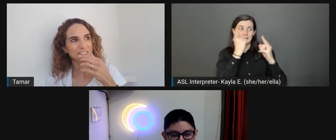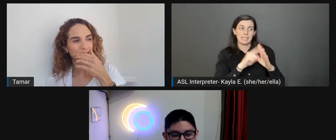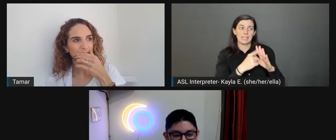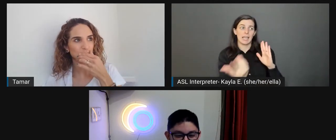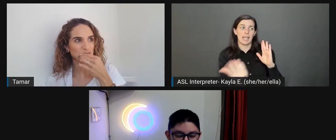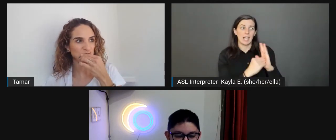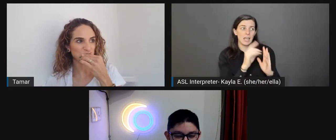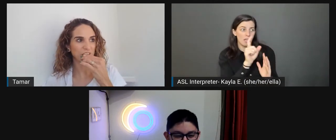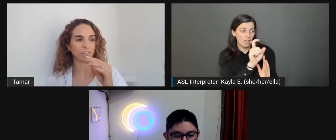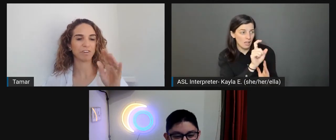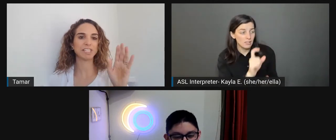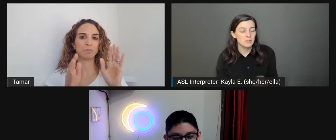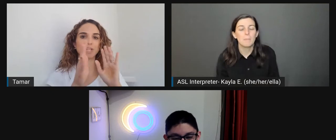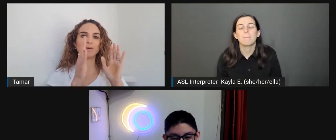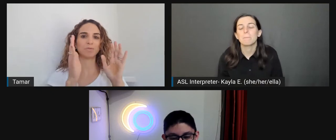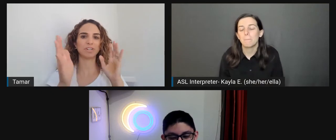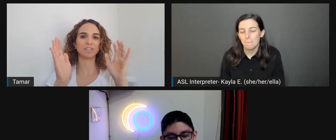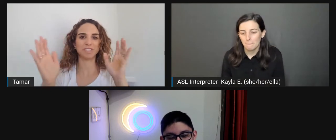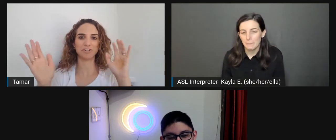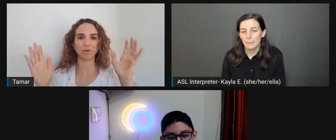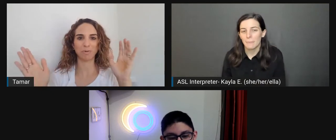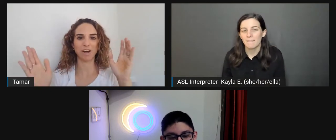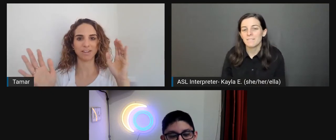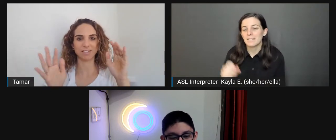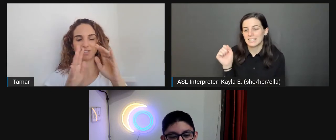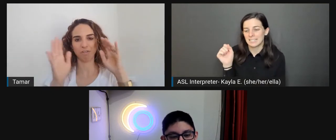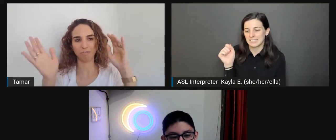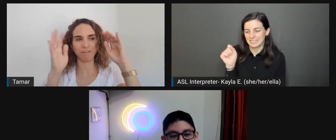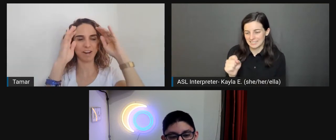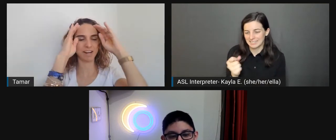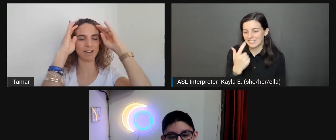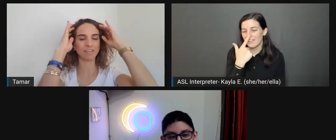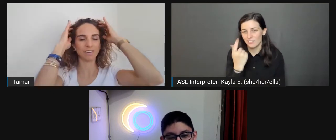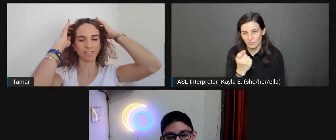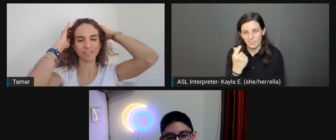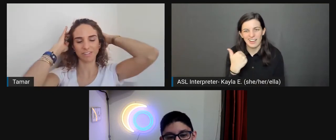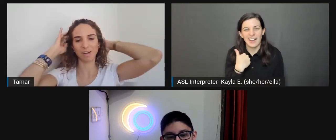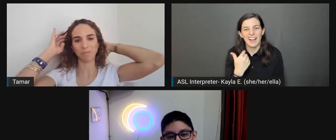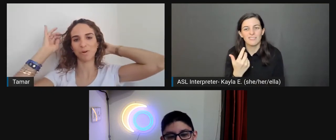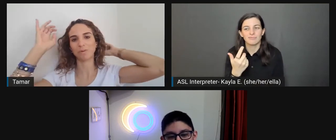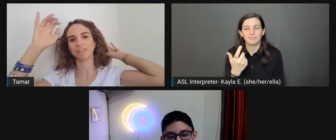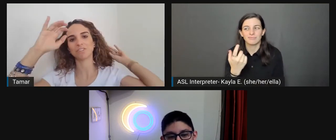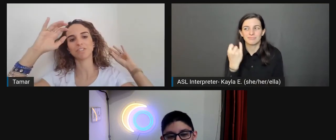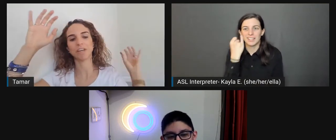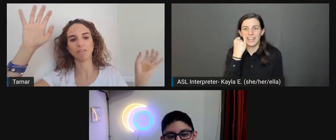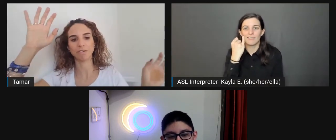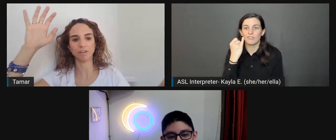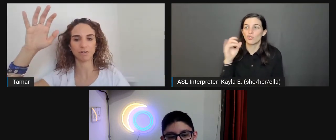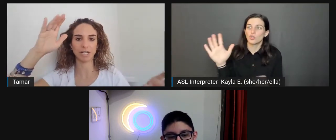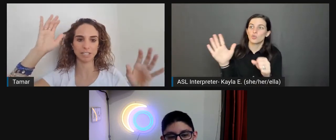Here's what's interesting. If I split the world of digital products into three right now, and there's a lot more, but let's just take three different cases.